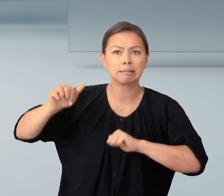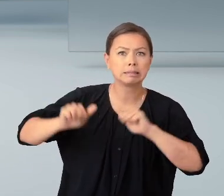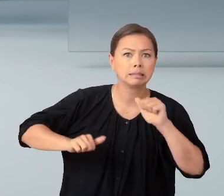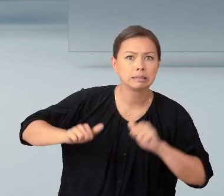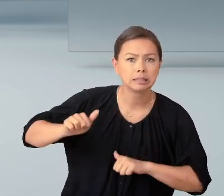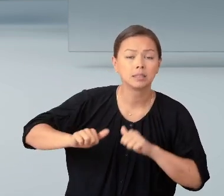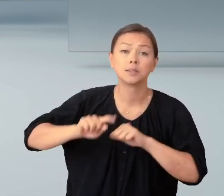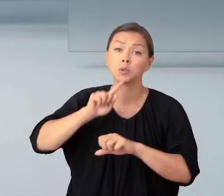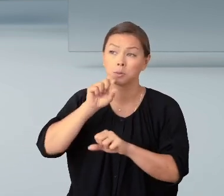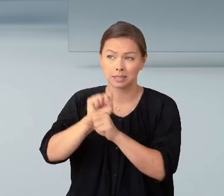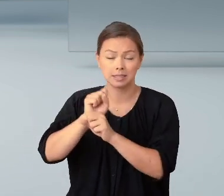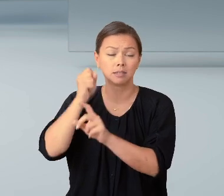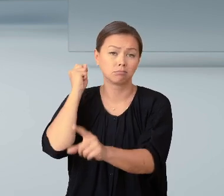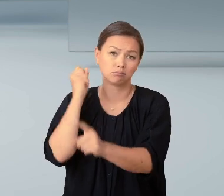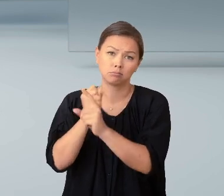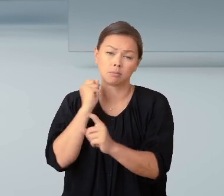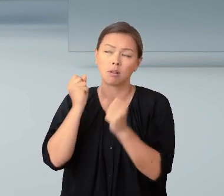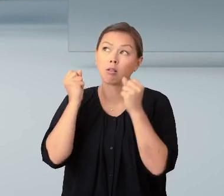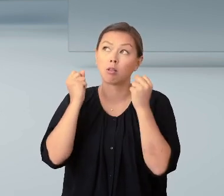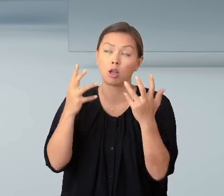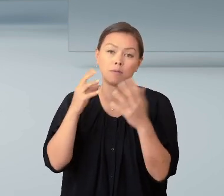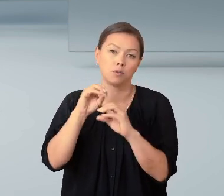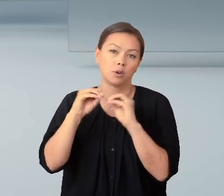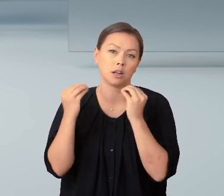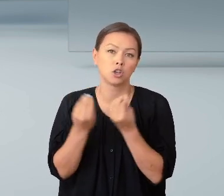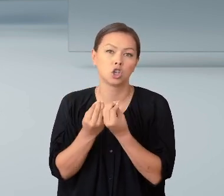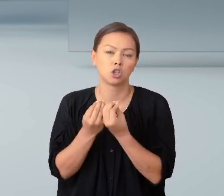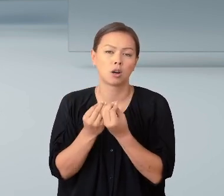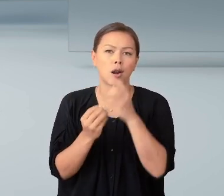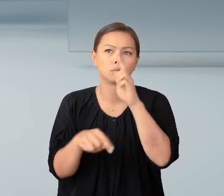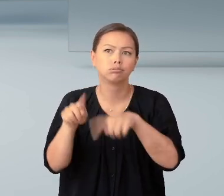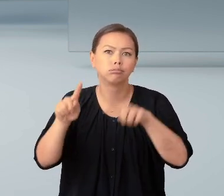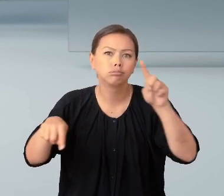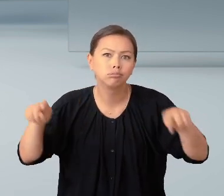and they are affecting all businesses very differently. Technology is